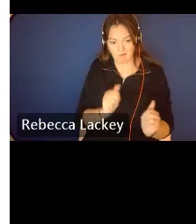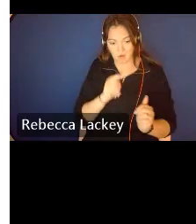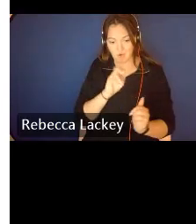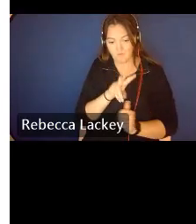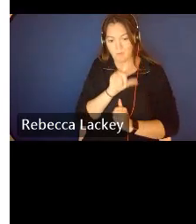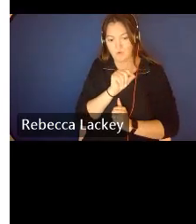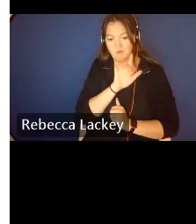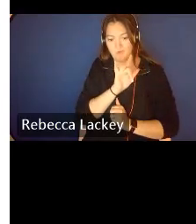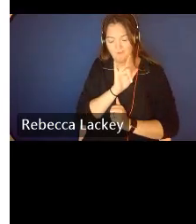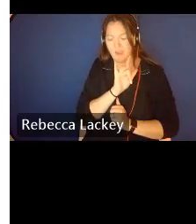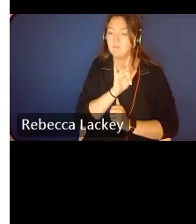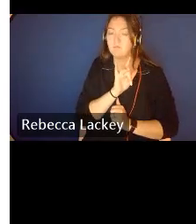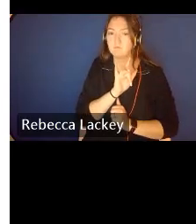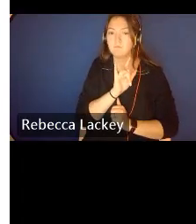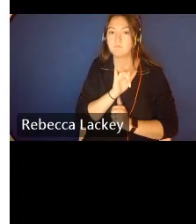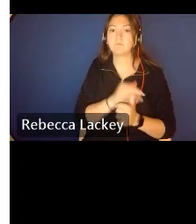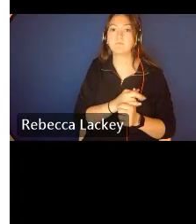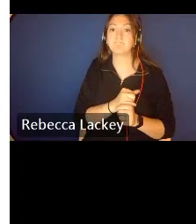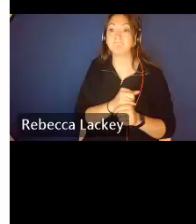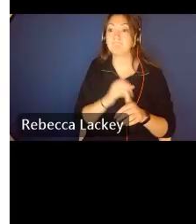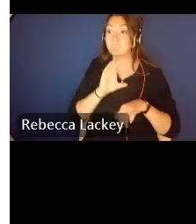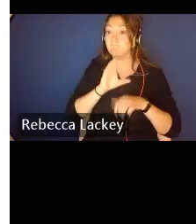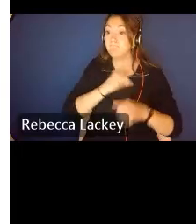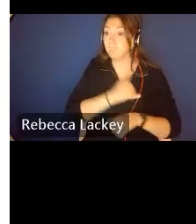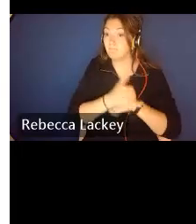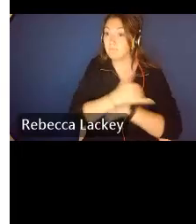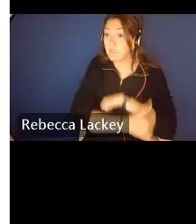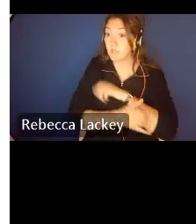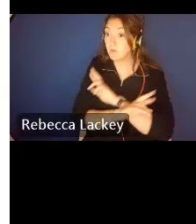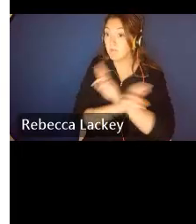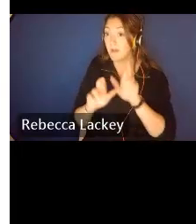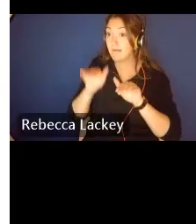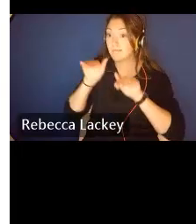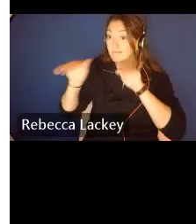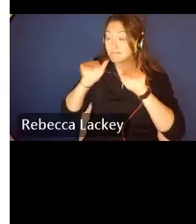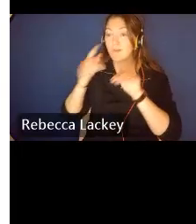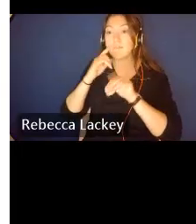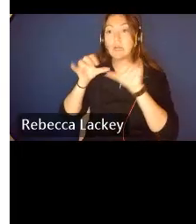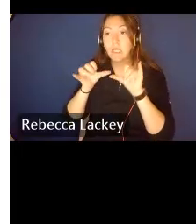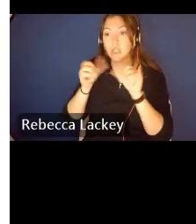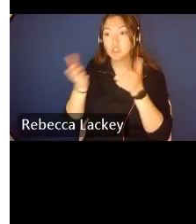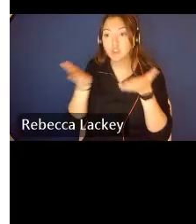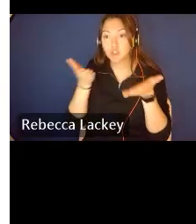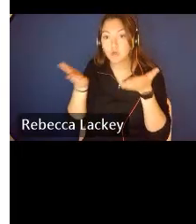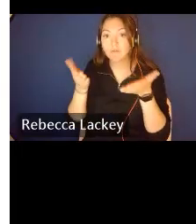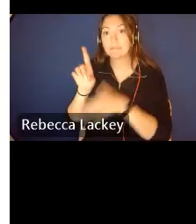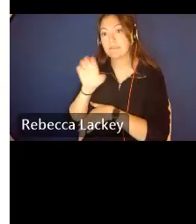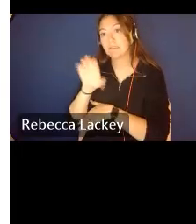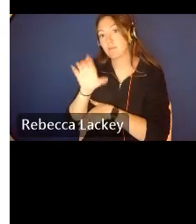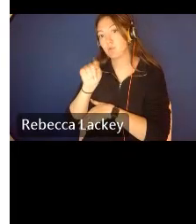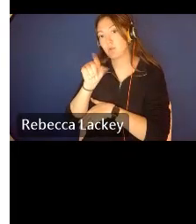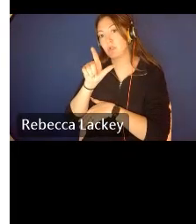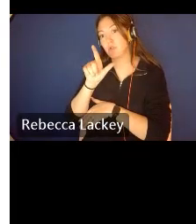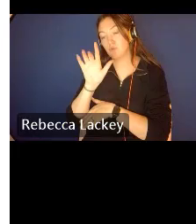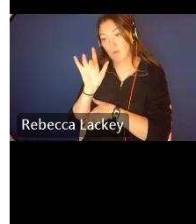2025. The county prepared a solicitation for engineering services in December of 2025 with